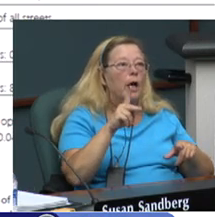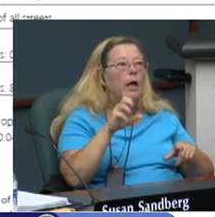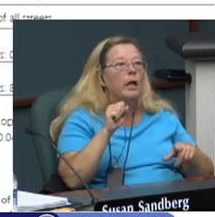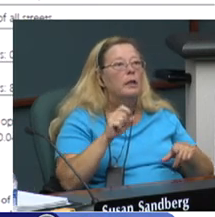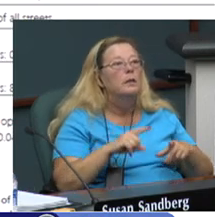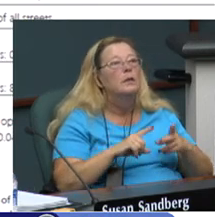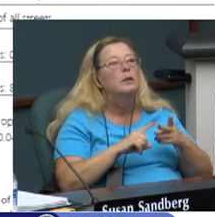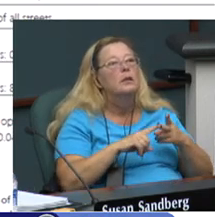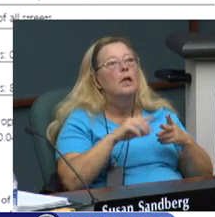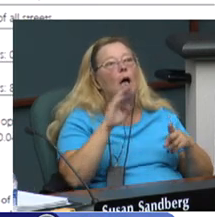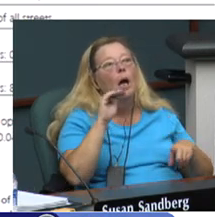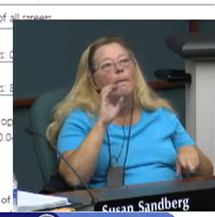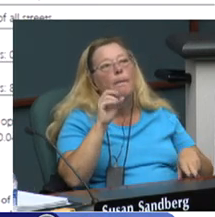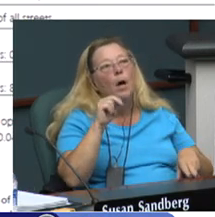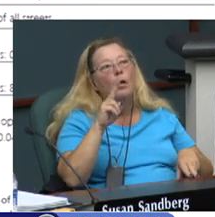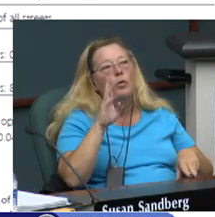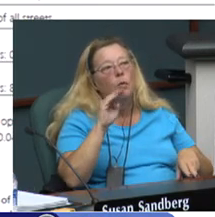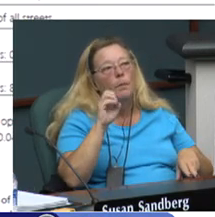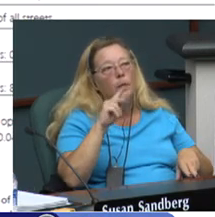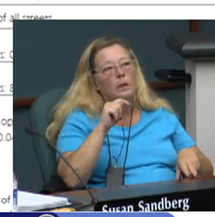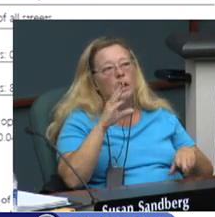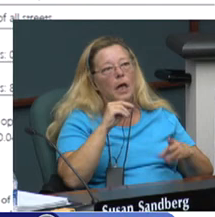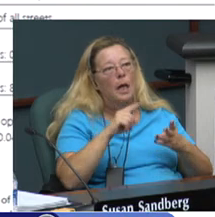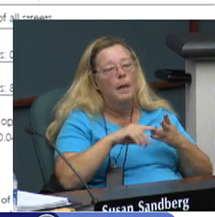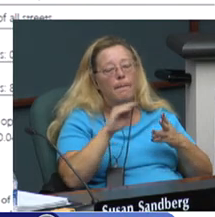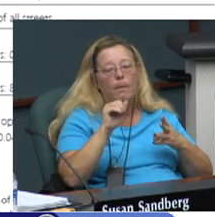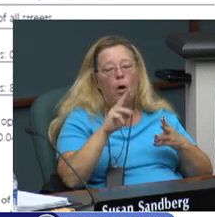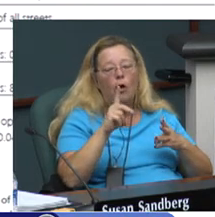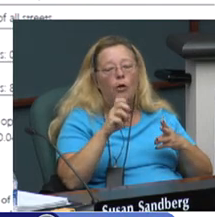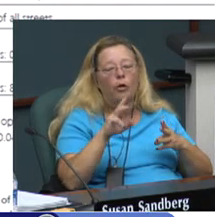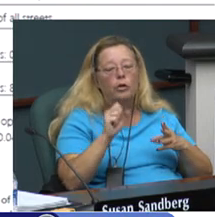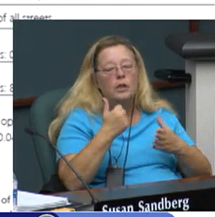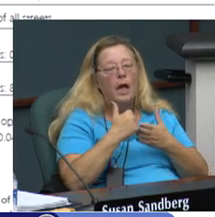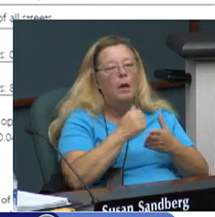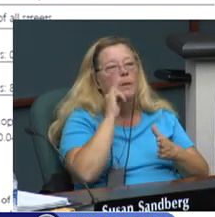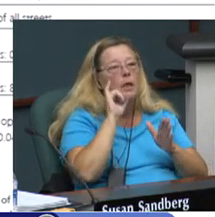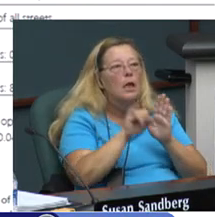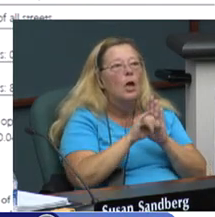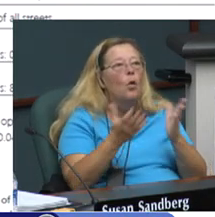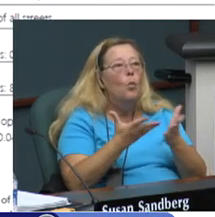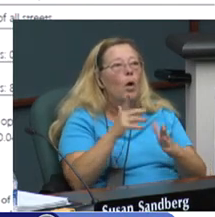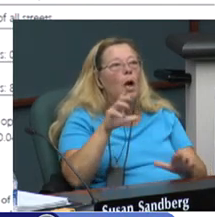are things to help identify where the Lots are open space requirements